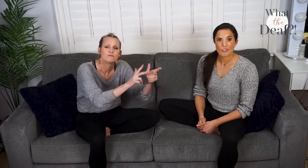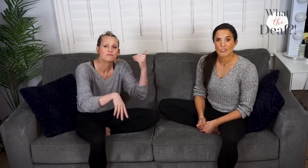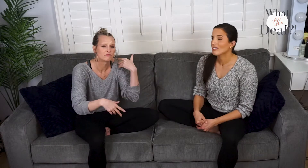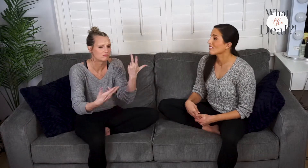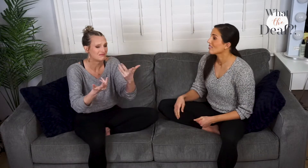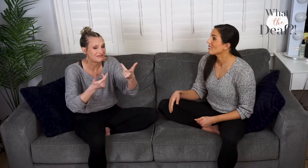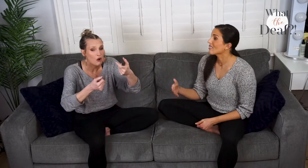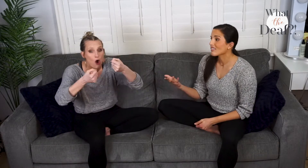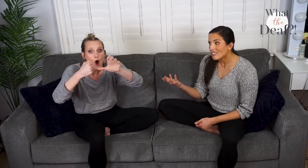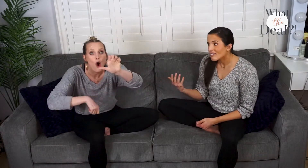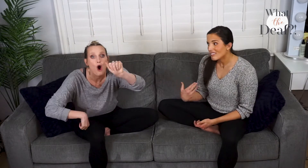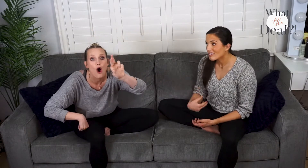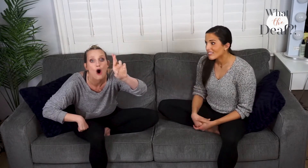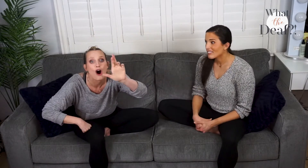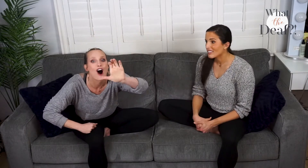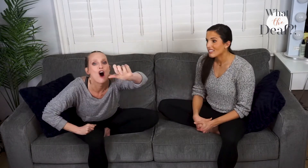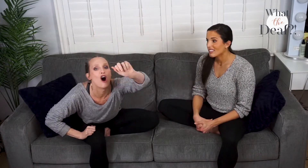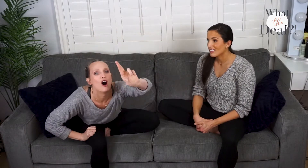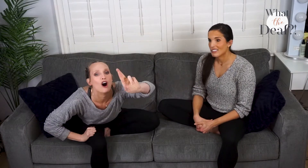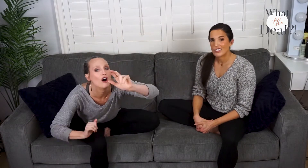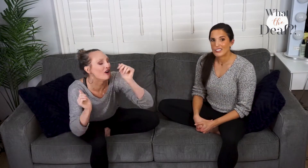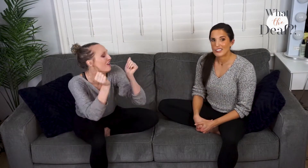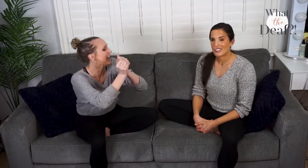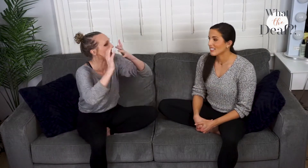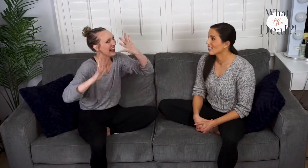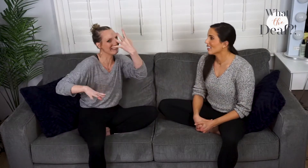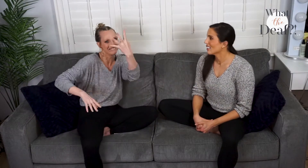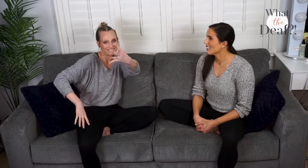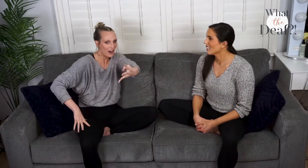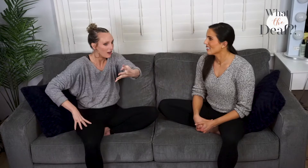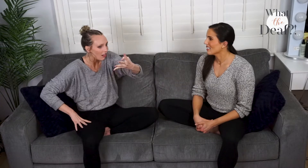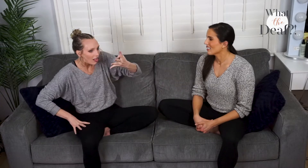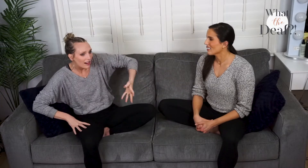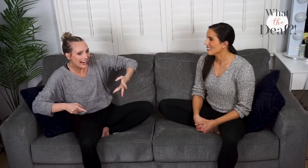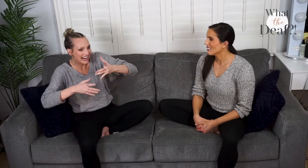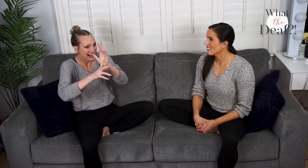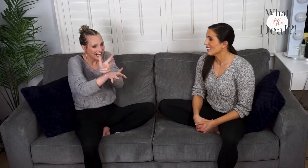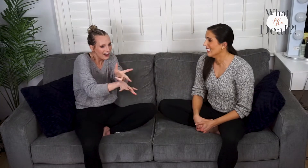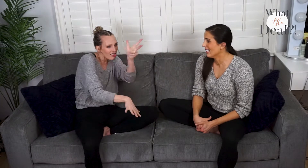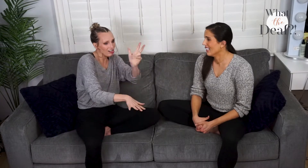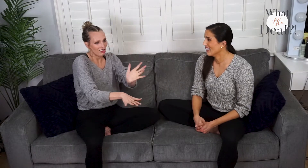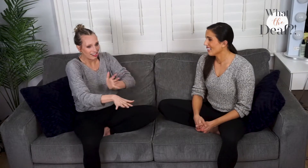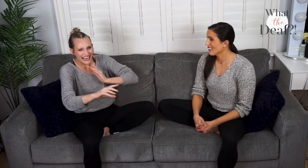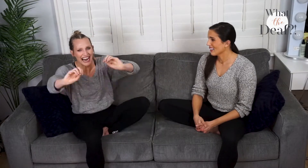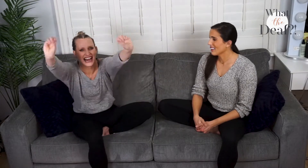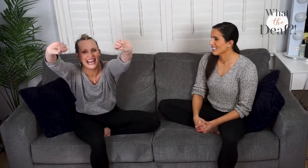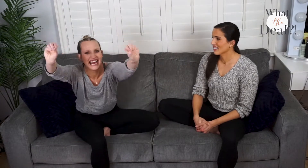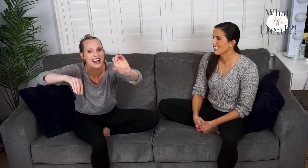and they were driving cars. A car, okay. They didn't have 4x4's, they weren't raised or anything like that.